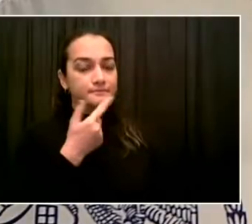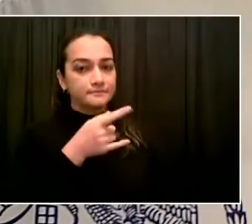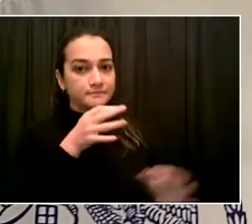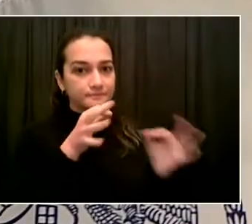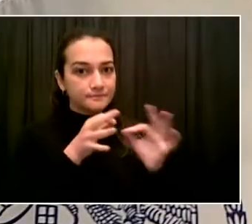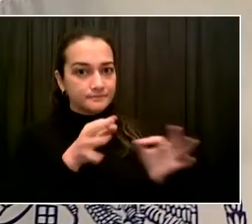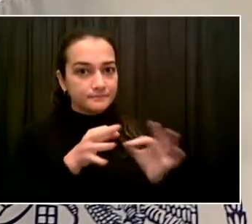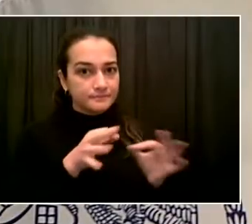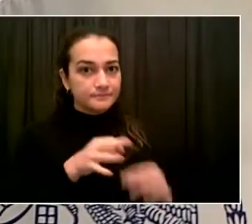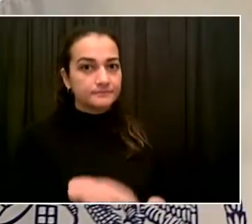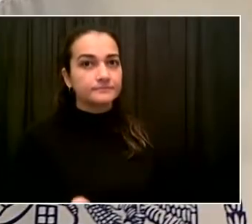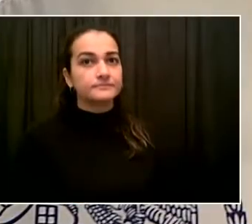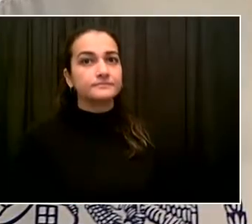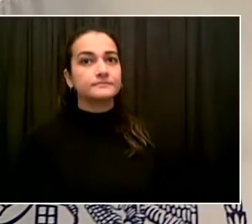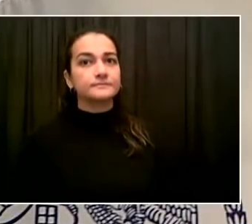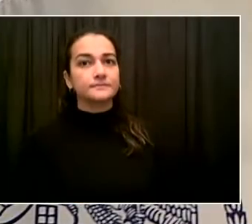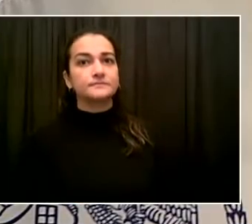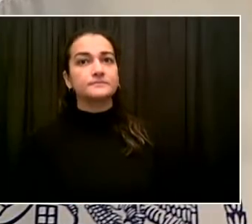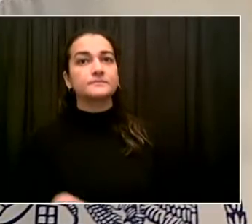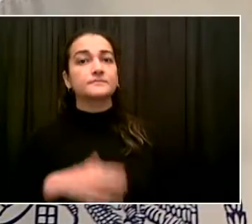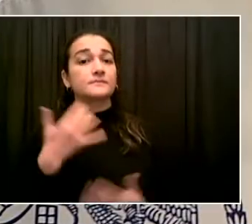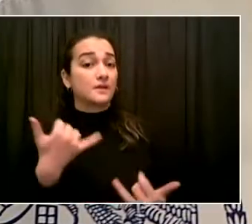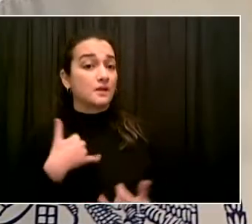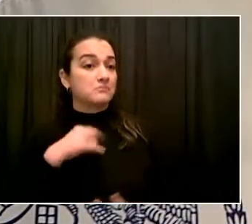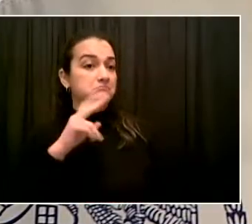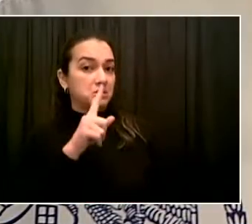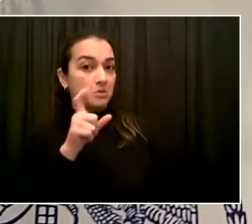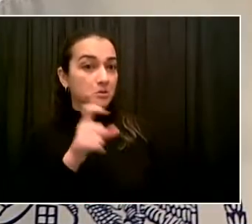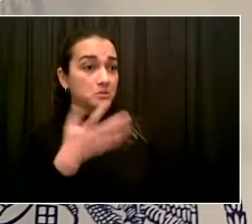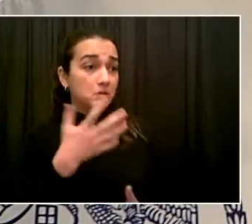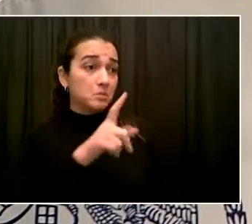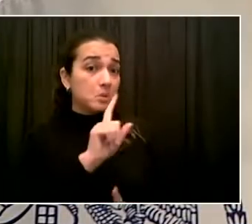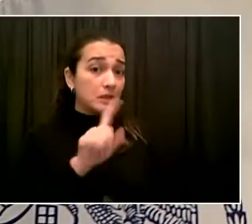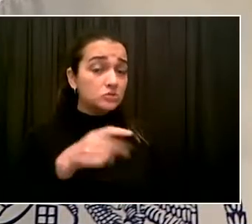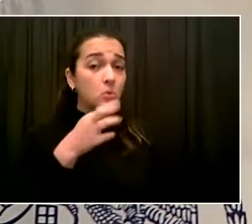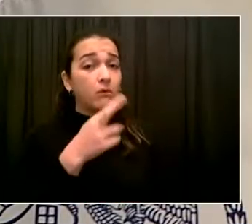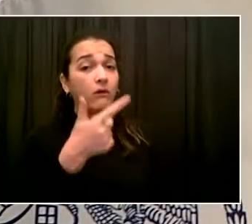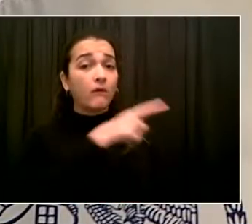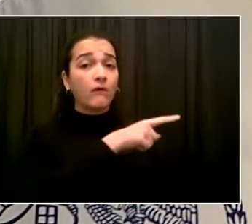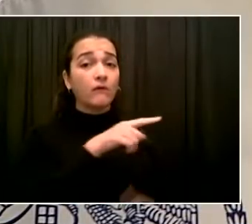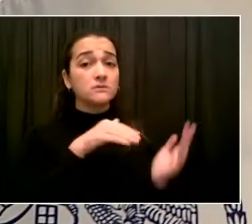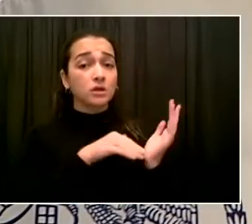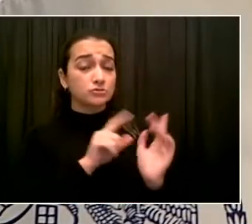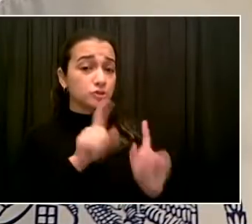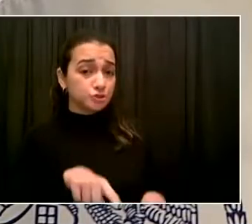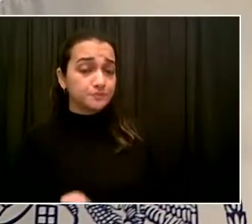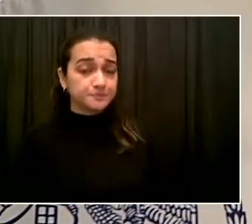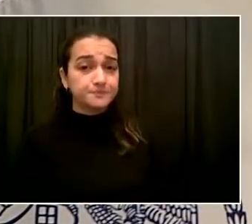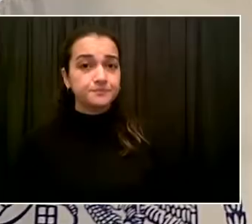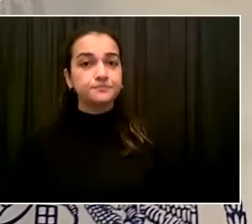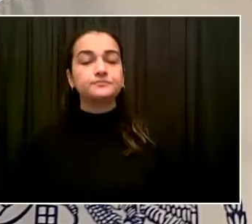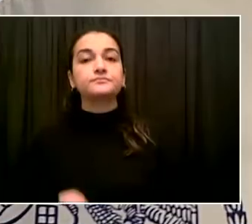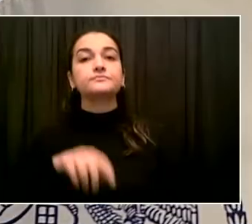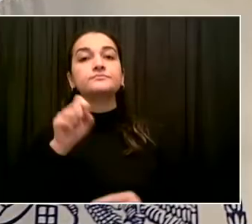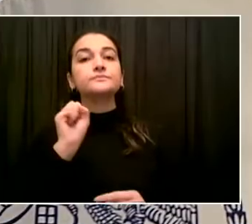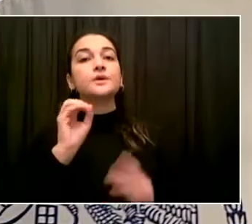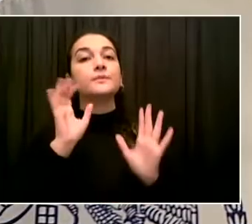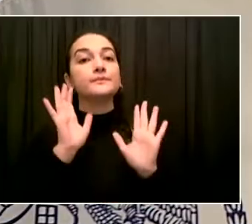FOLLOWING UP ON YOUR LAST POINT, WOULD LOVE TO HEAR FROM YOU AND MAYBE ONE OF THE MEDICAL PROFESSIONALS ON